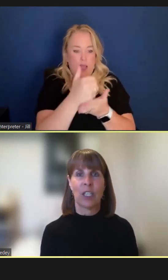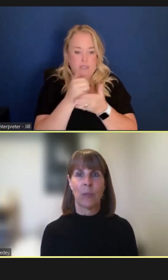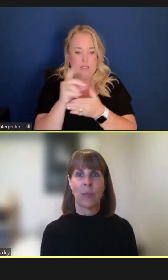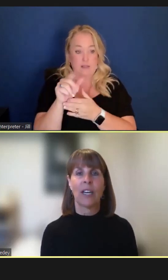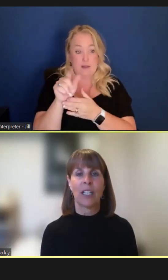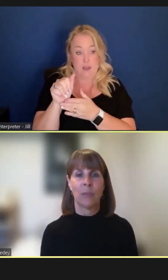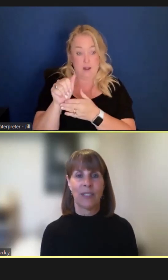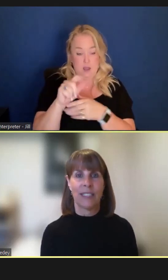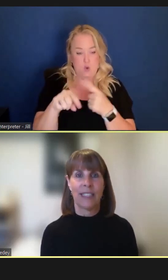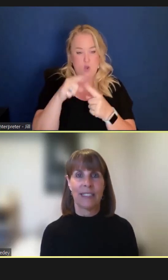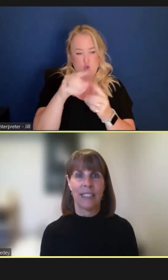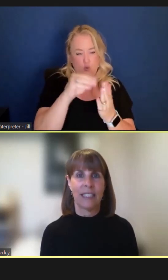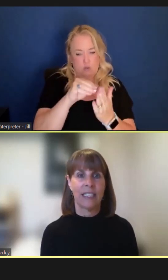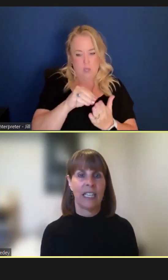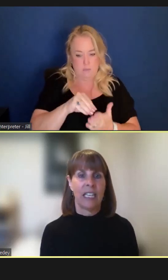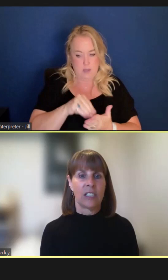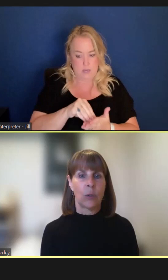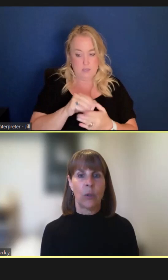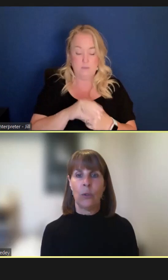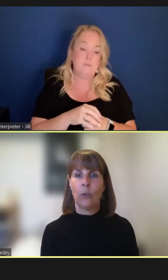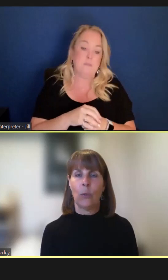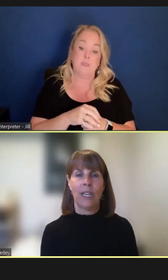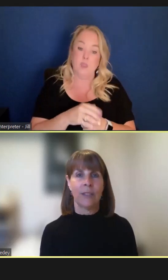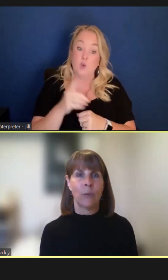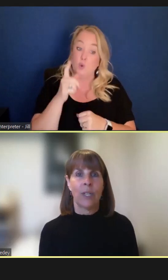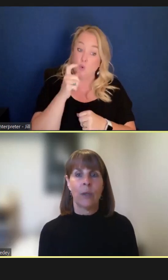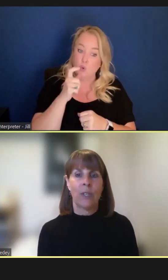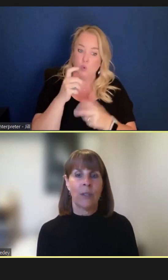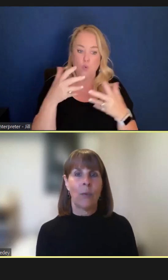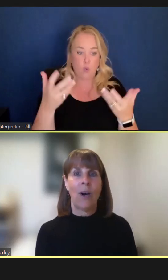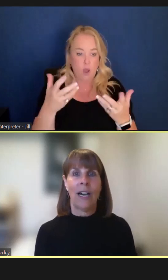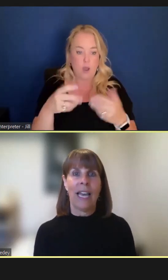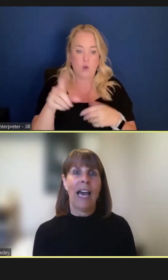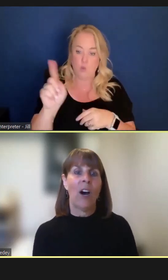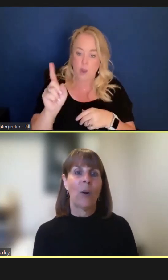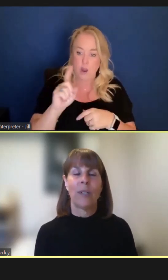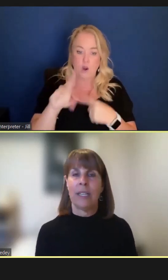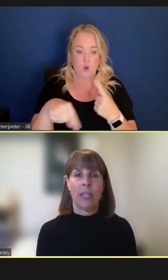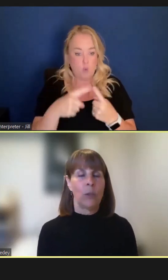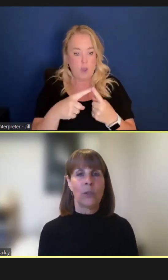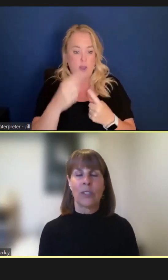about documenting that data so who what where when why how who's going to